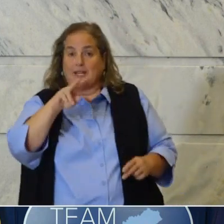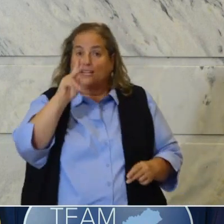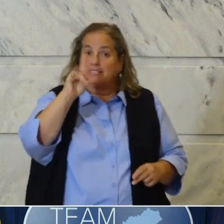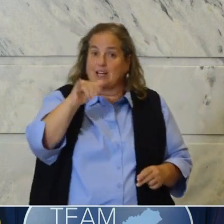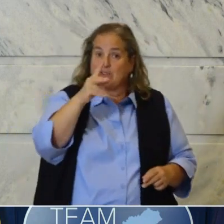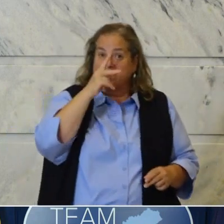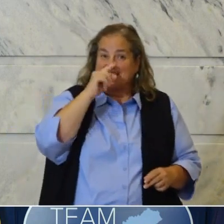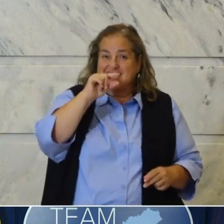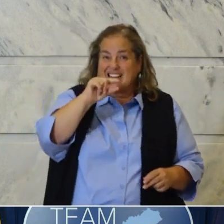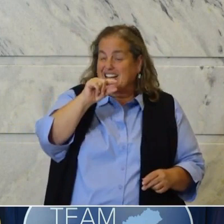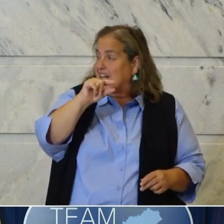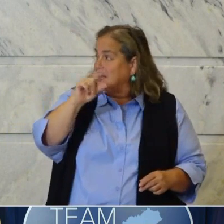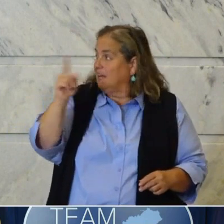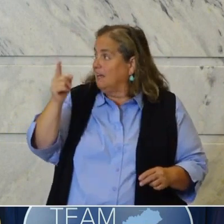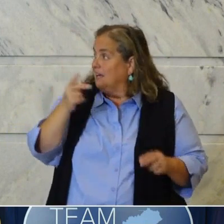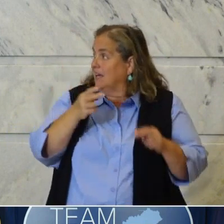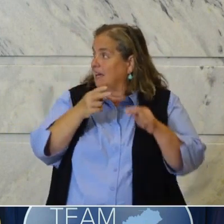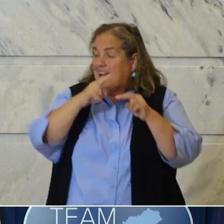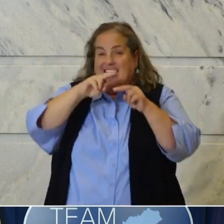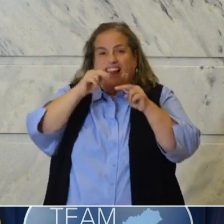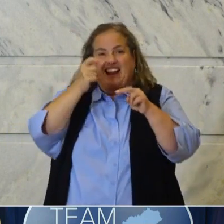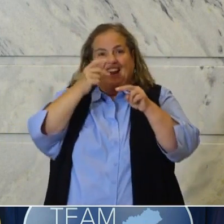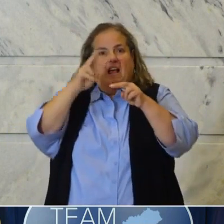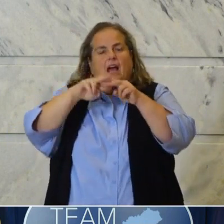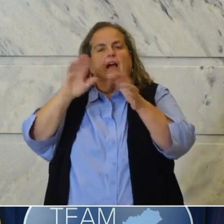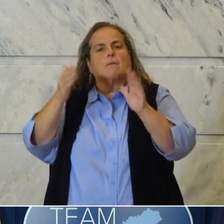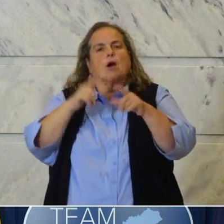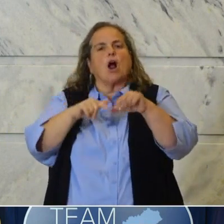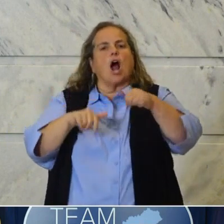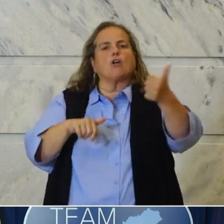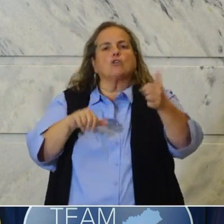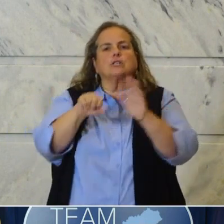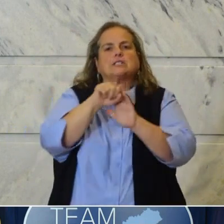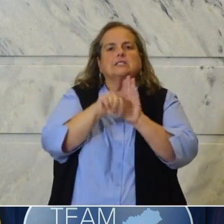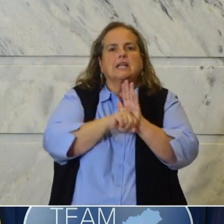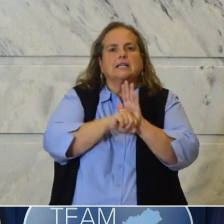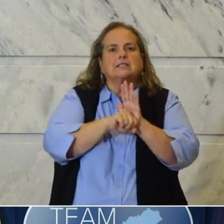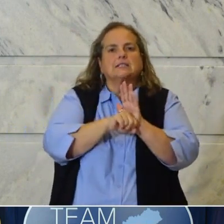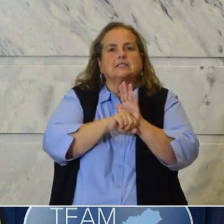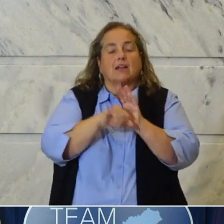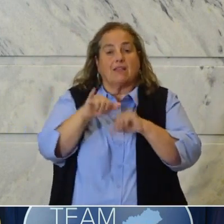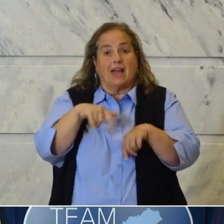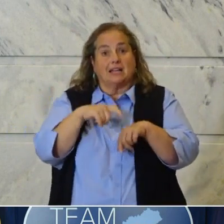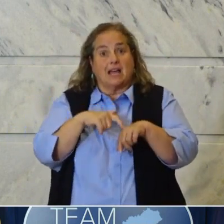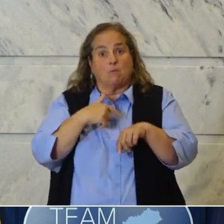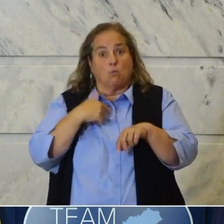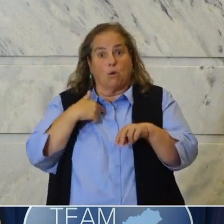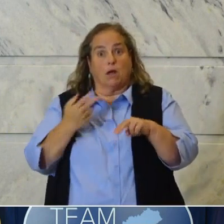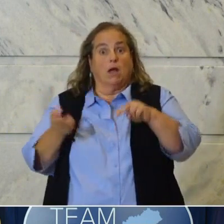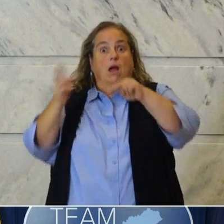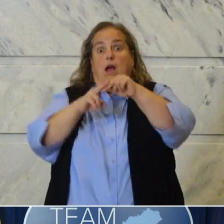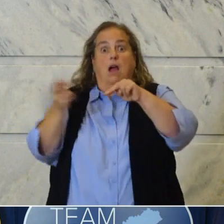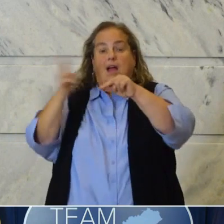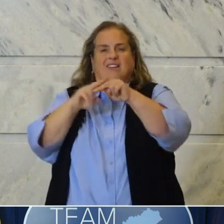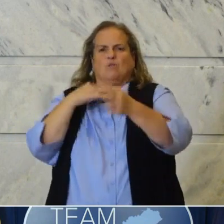a little tiny hill compared to some of these other states, and at the time that was exponential on. We stopped it and that was a huge success for all of